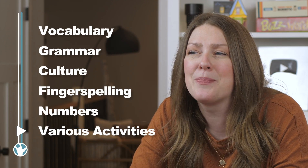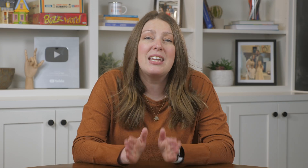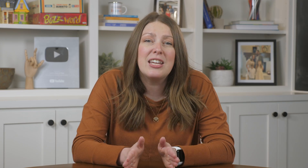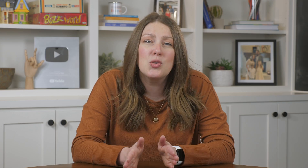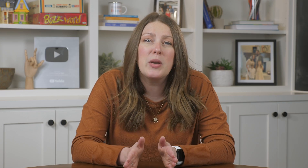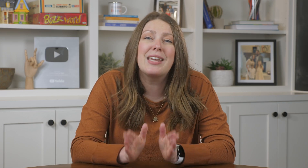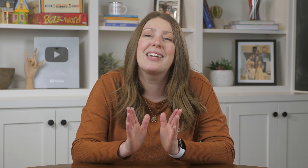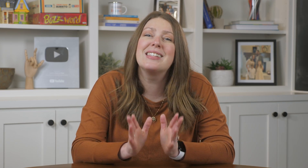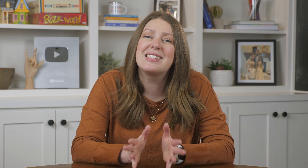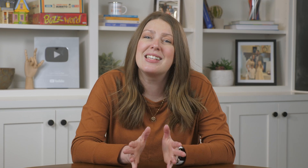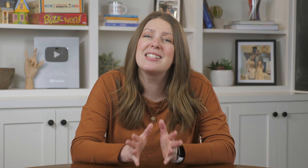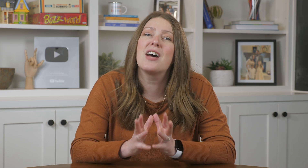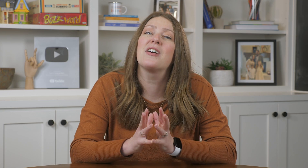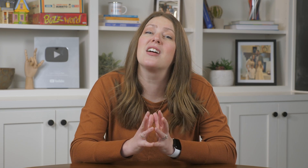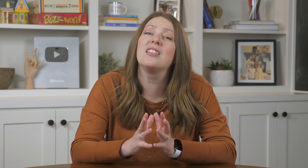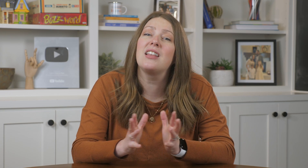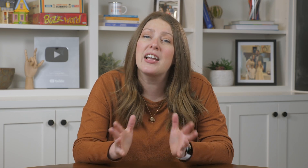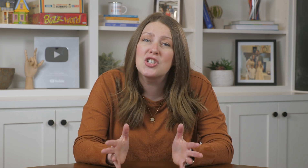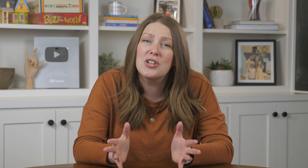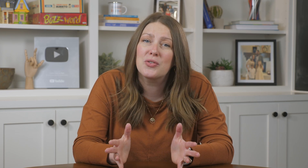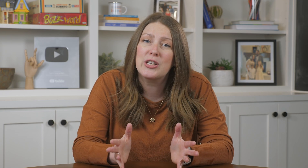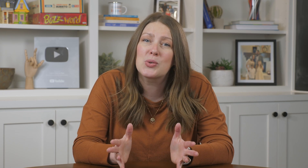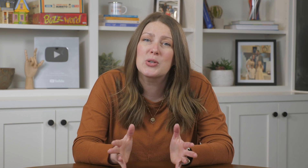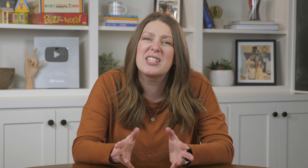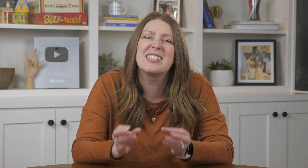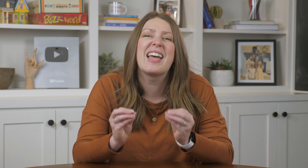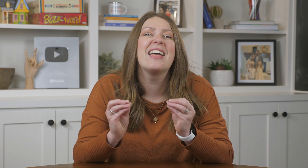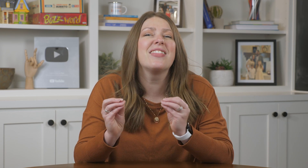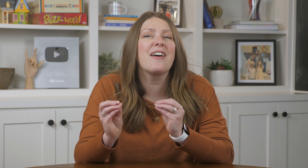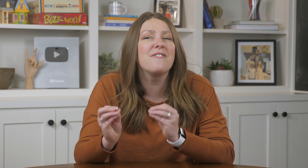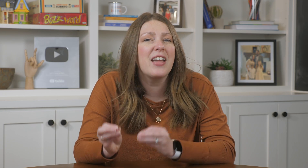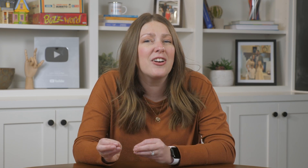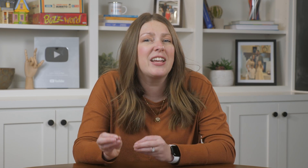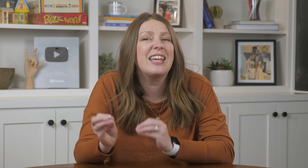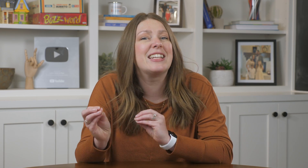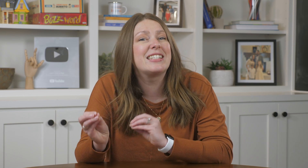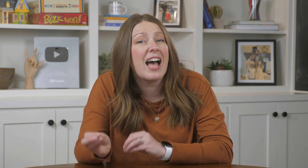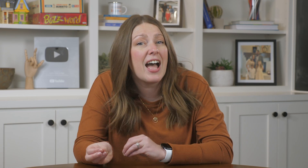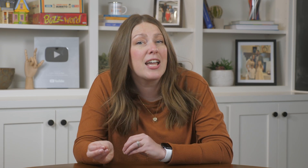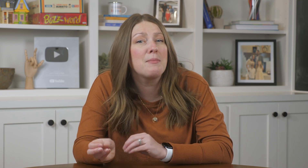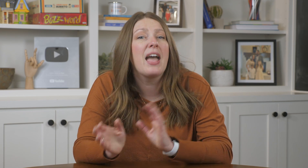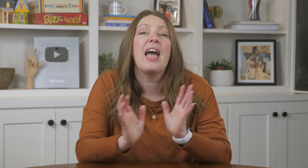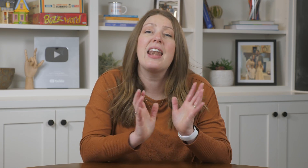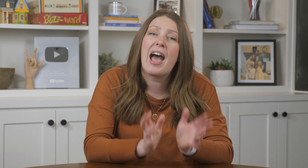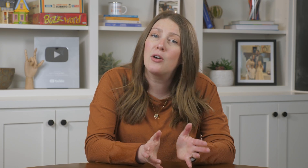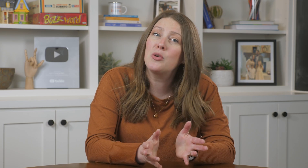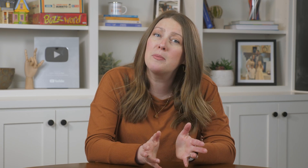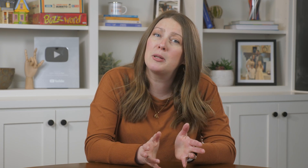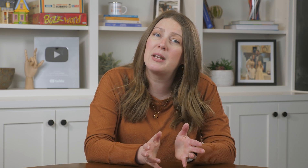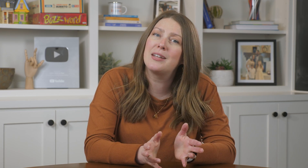Each week consists of a collection of resources that vary in time and how you implement it.